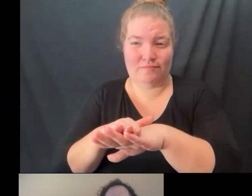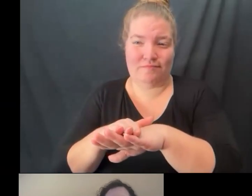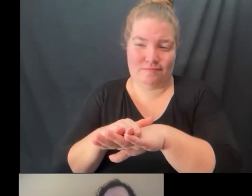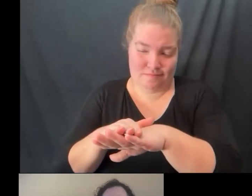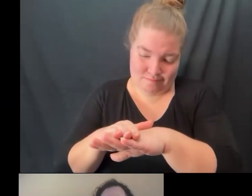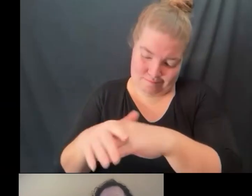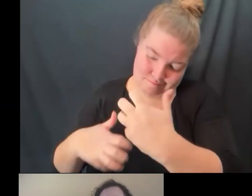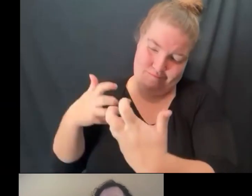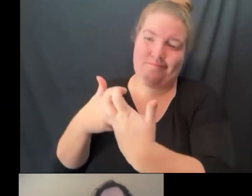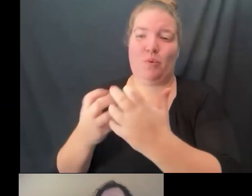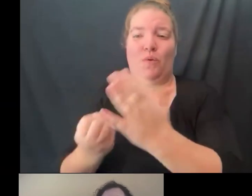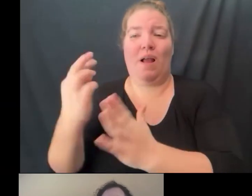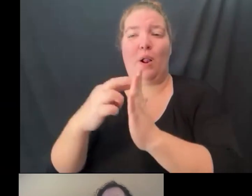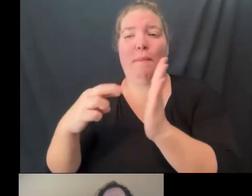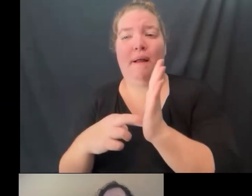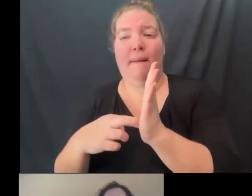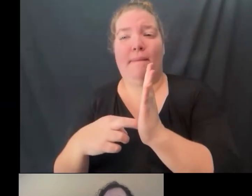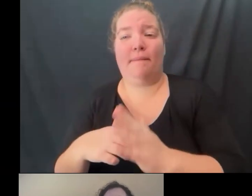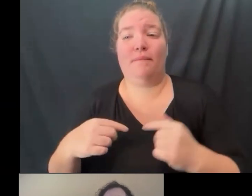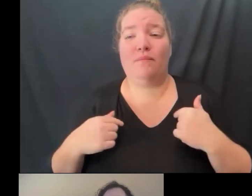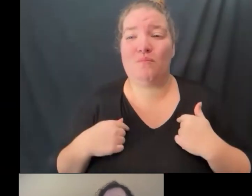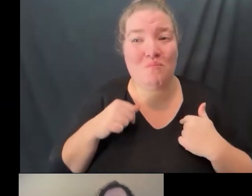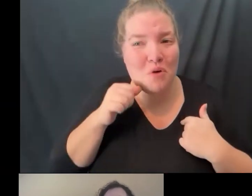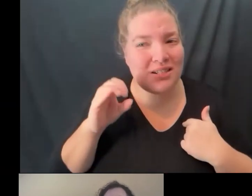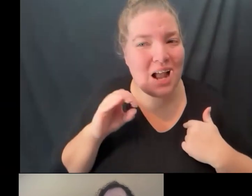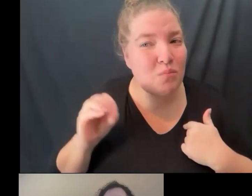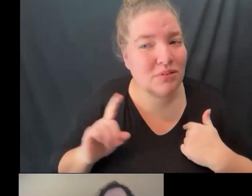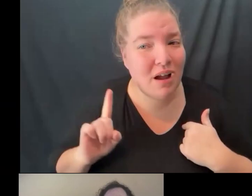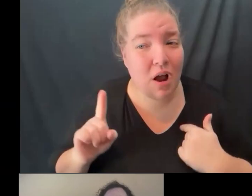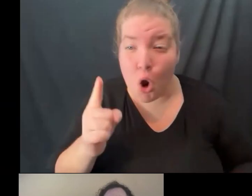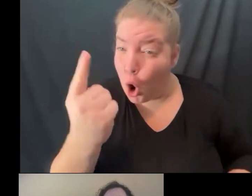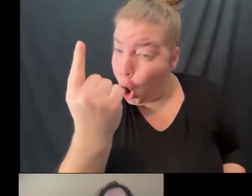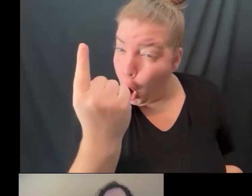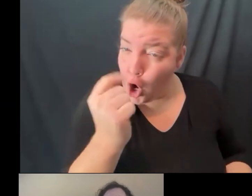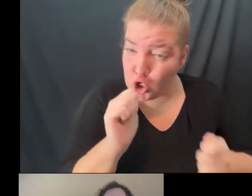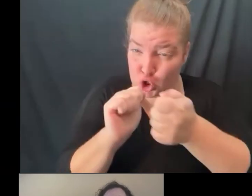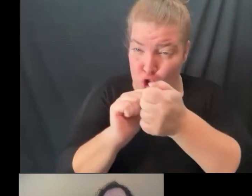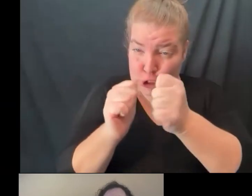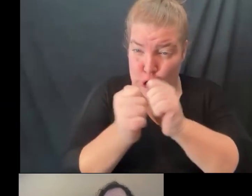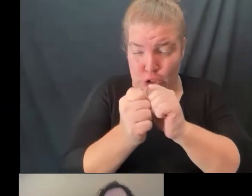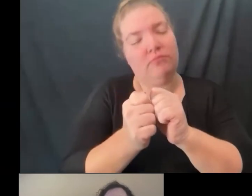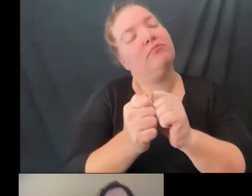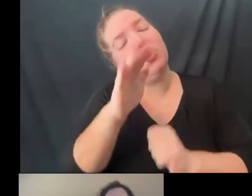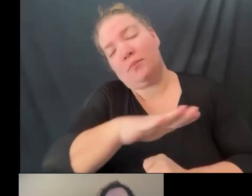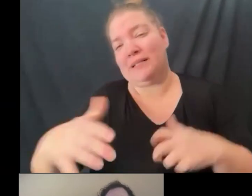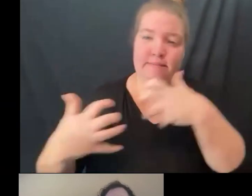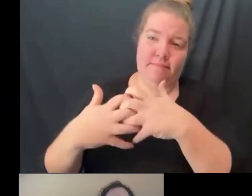If any updates at all exist, then that web page or web app has to conform.